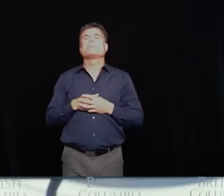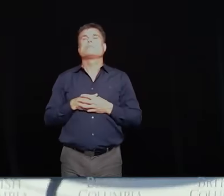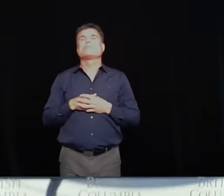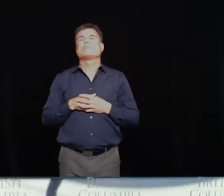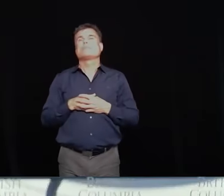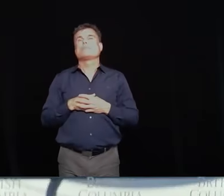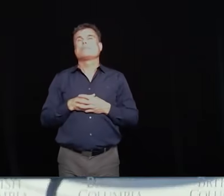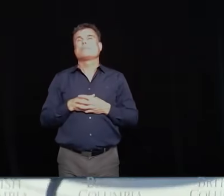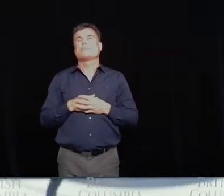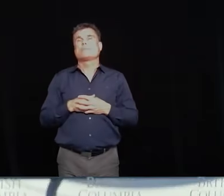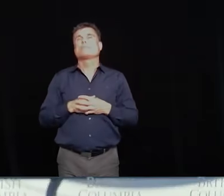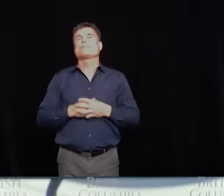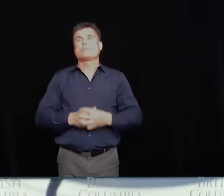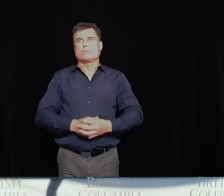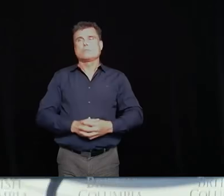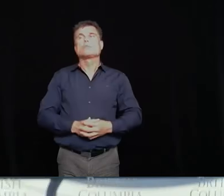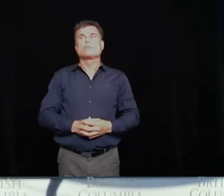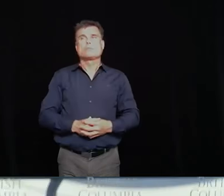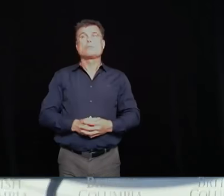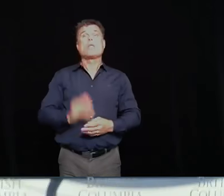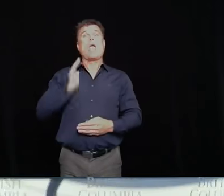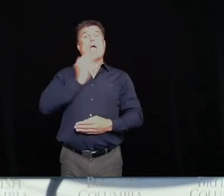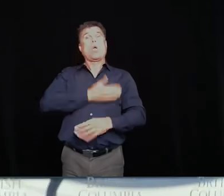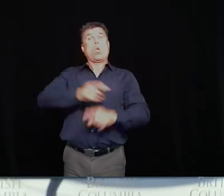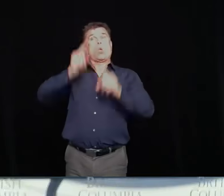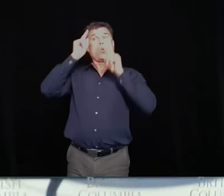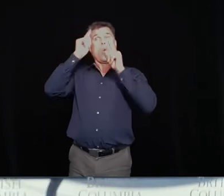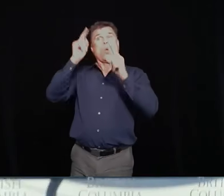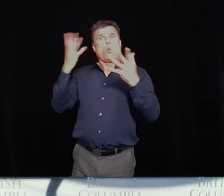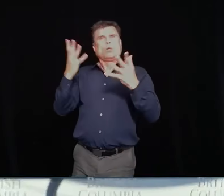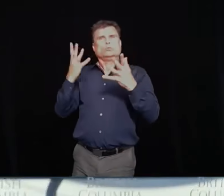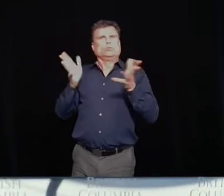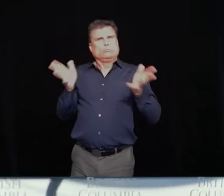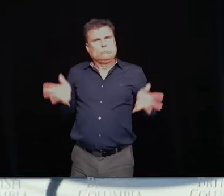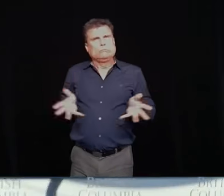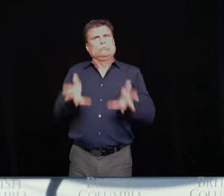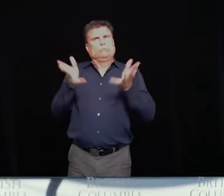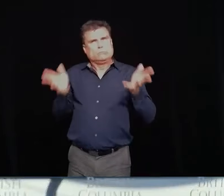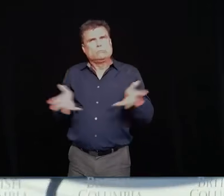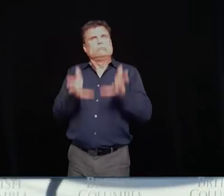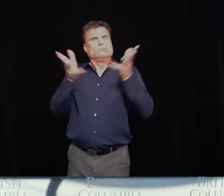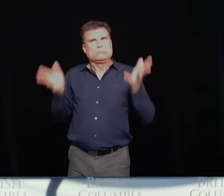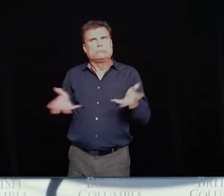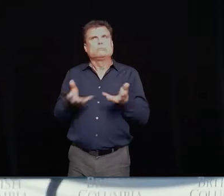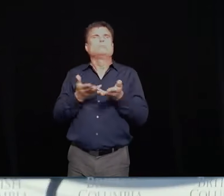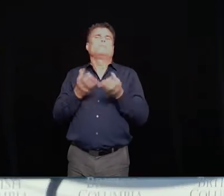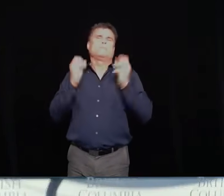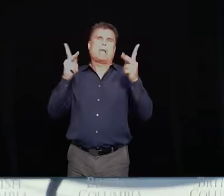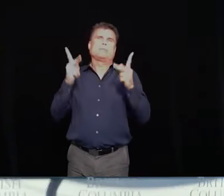lives because it stops the spread. Weighing a mask when you need to do so it is the